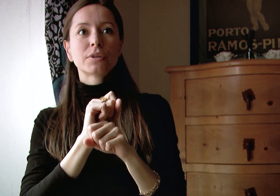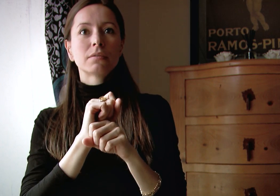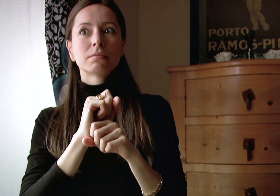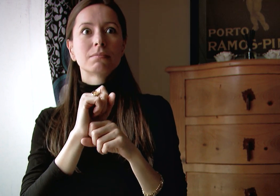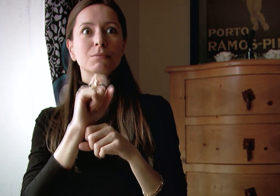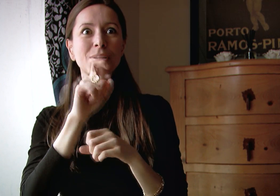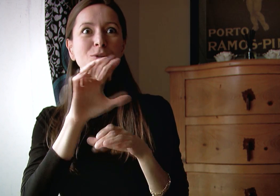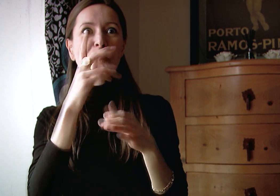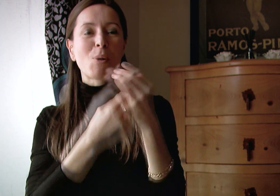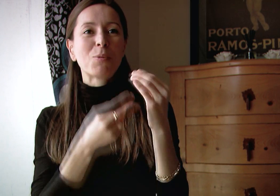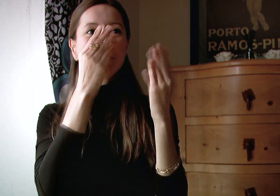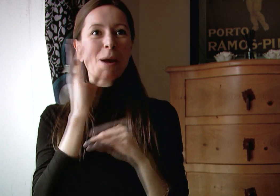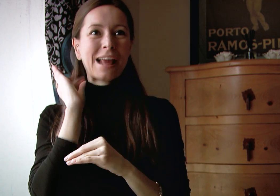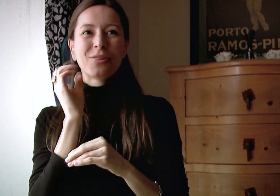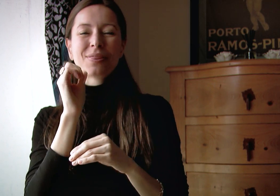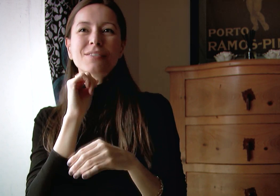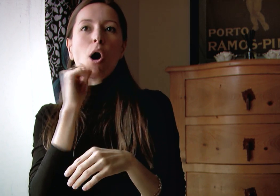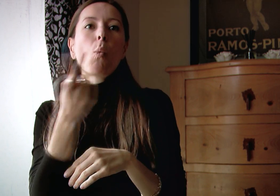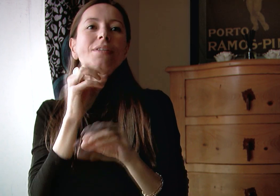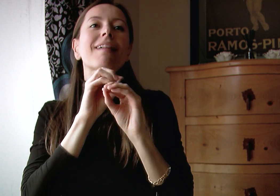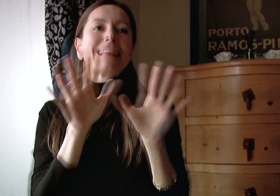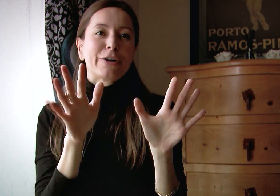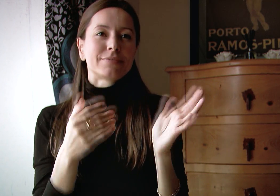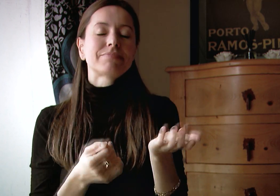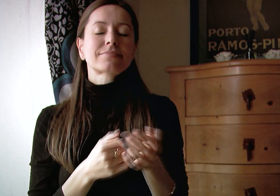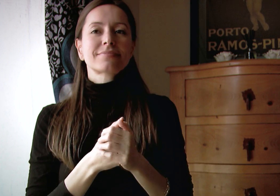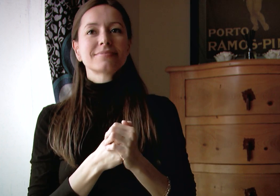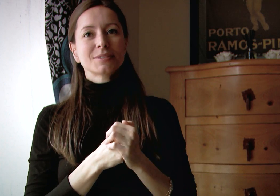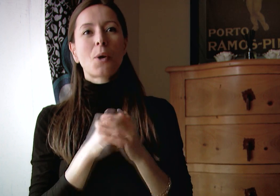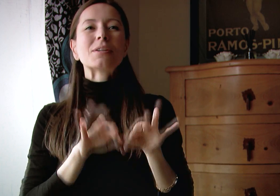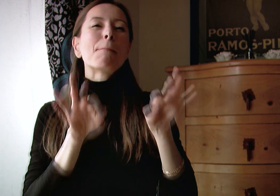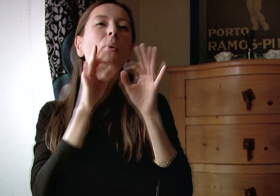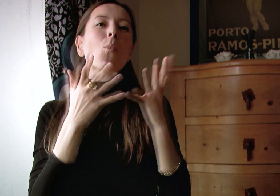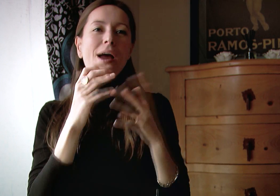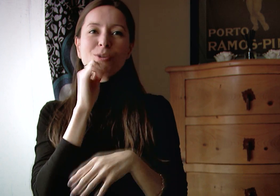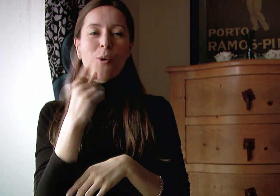find out that they need someone to do both the hair and make up. They're not always clear.